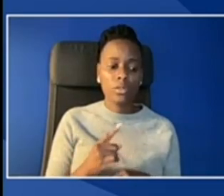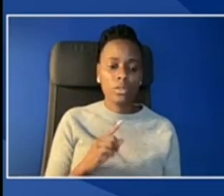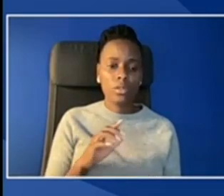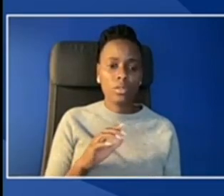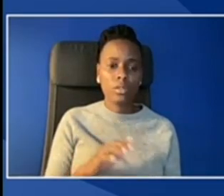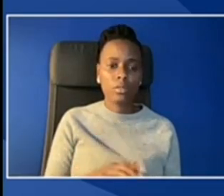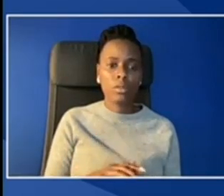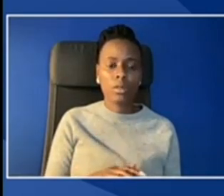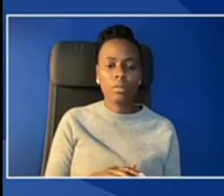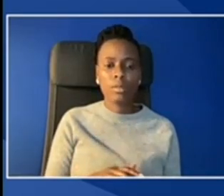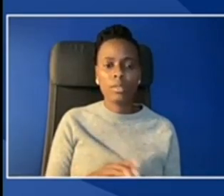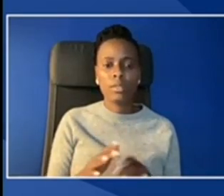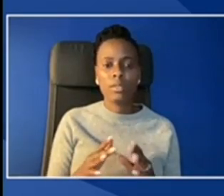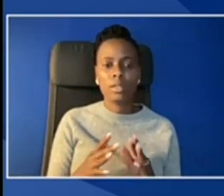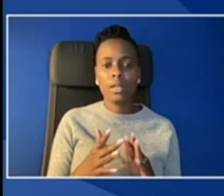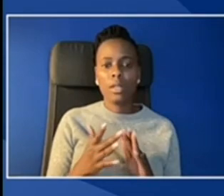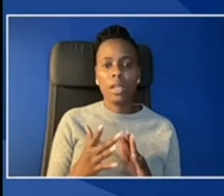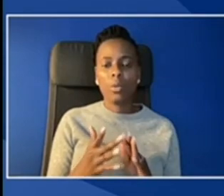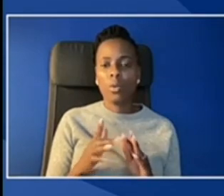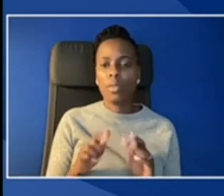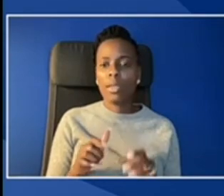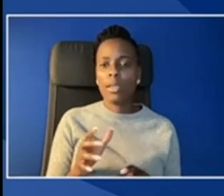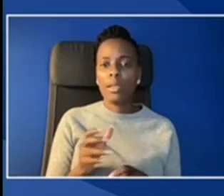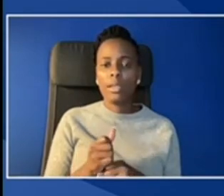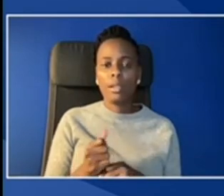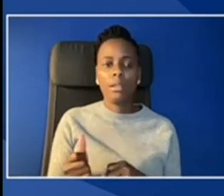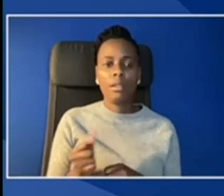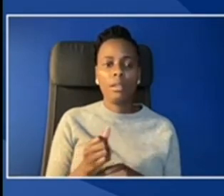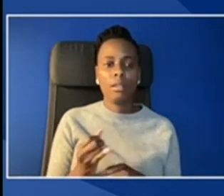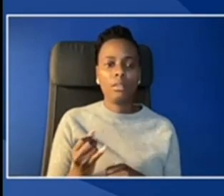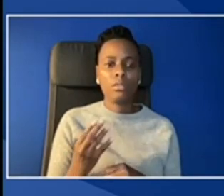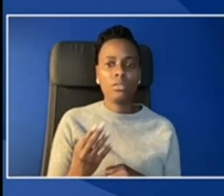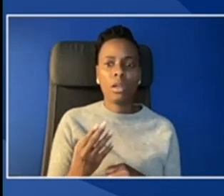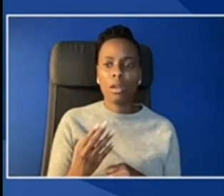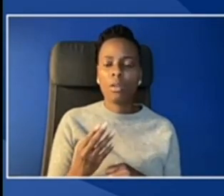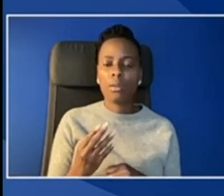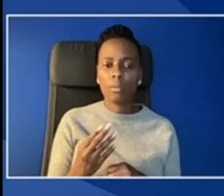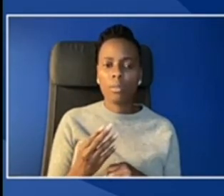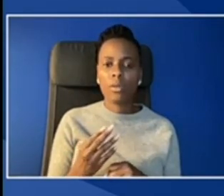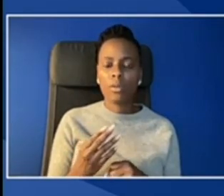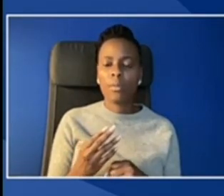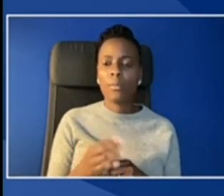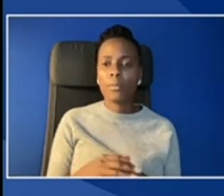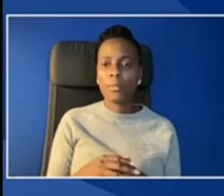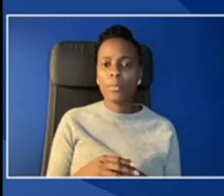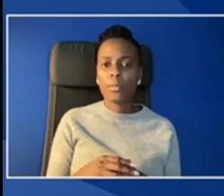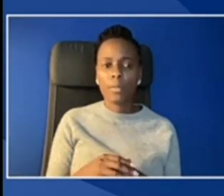and get another job that helps them land a job. [30 seconds].